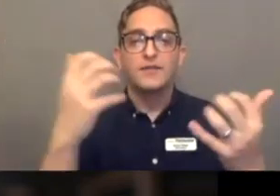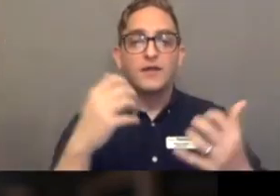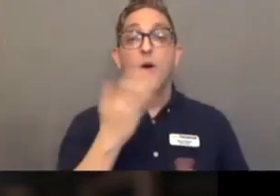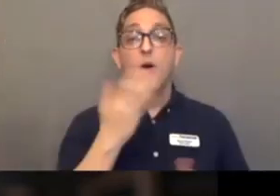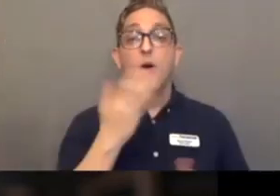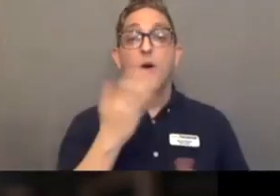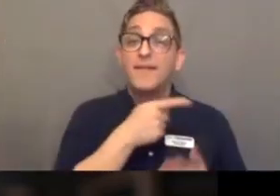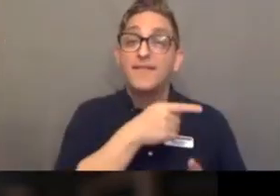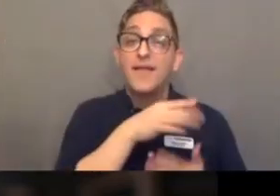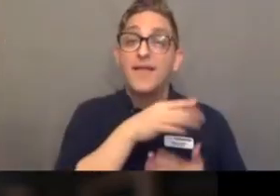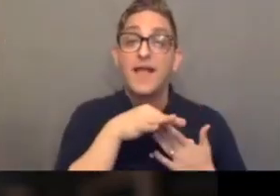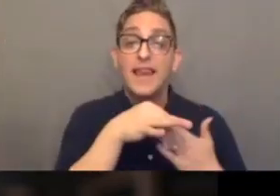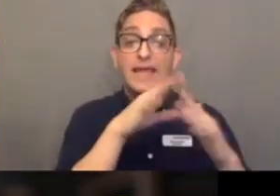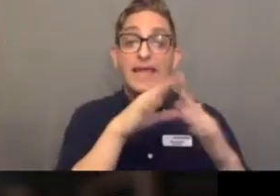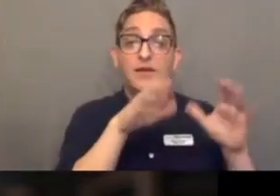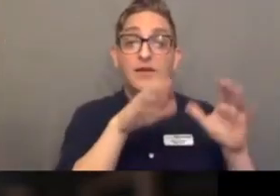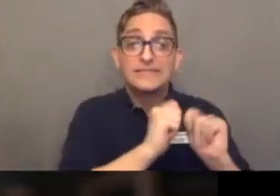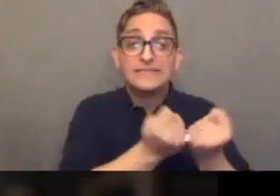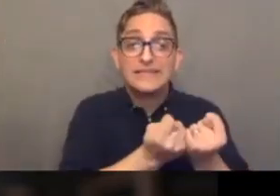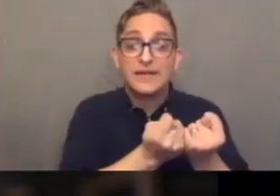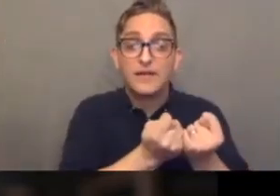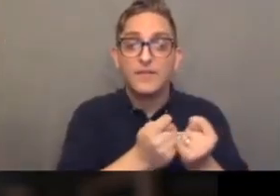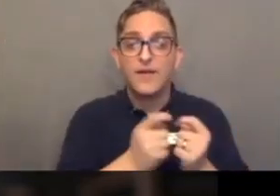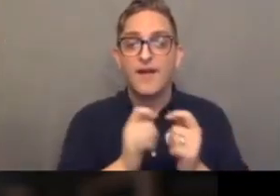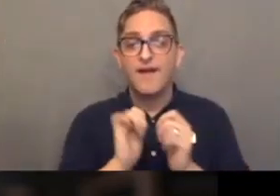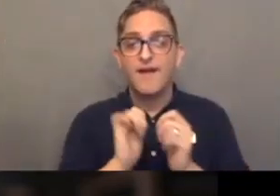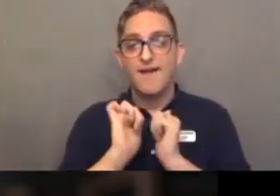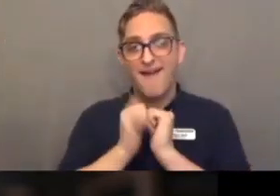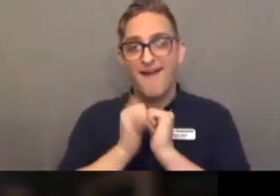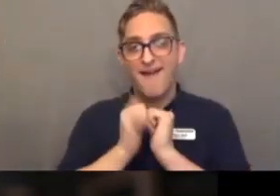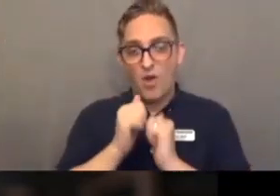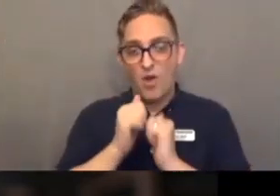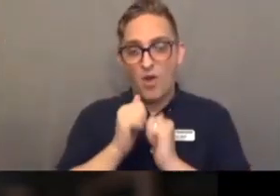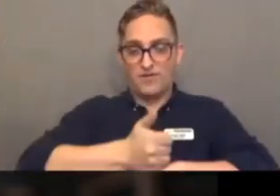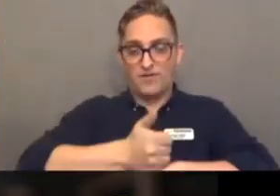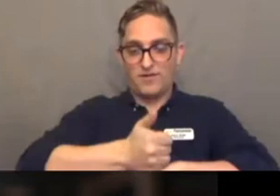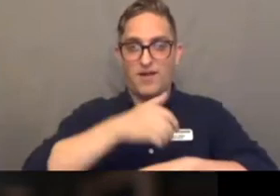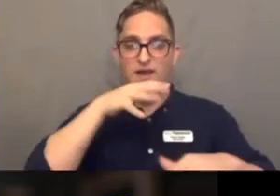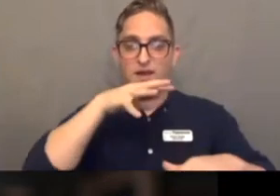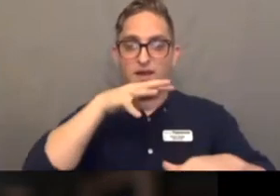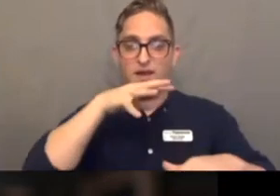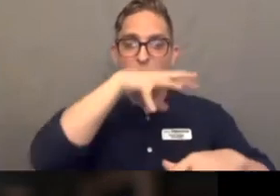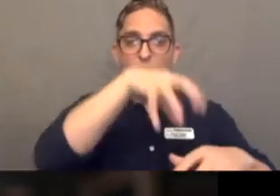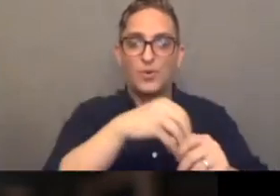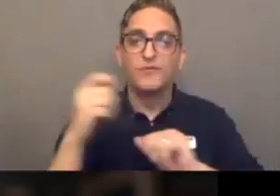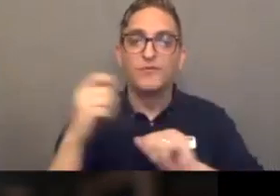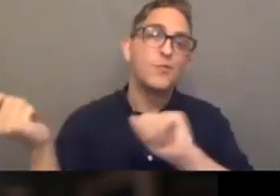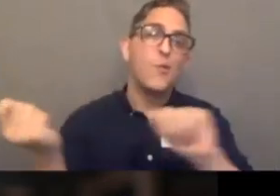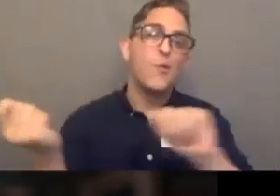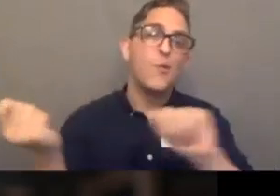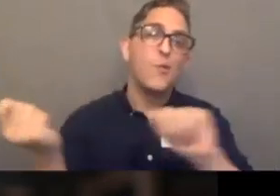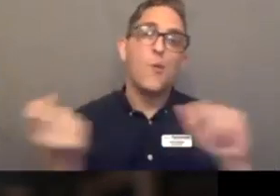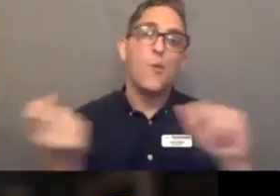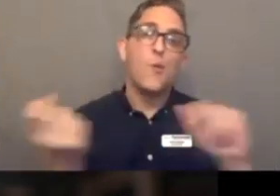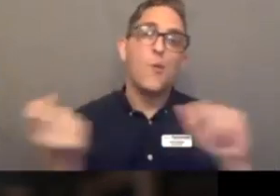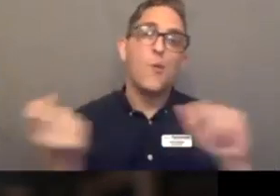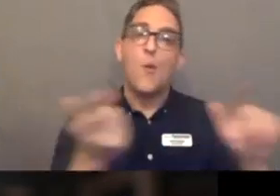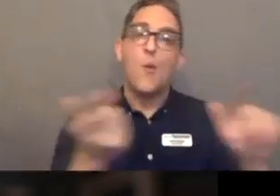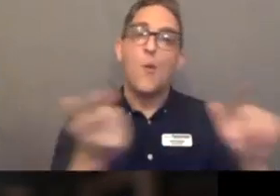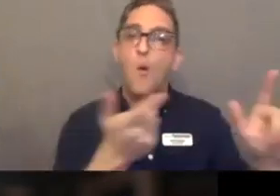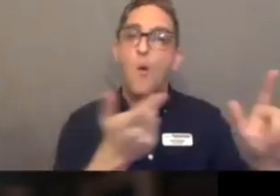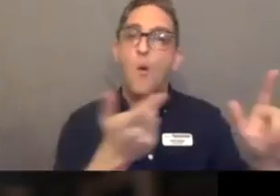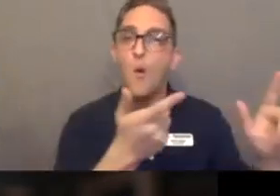make this as inclusive a process as possible for everybody involved. So we don't separate